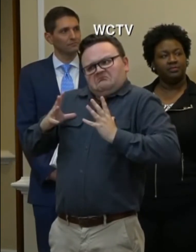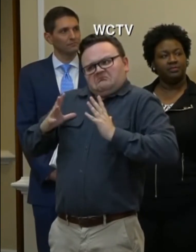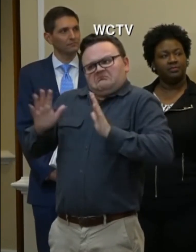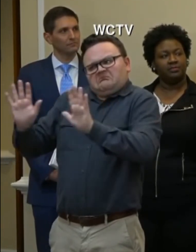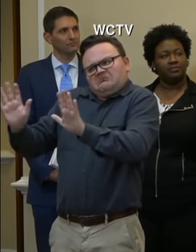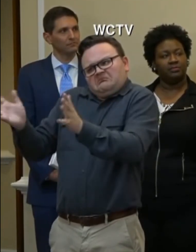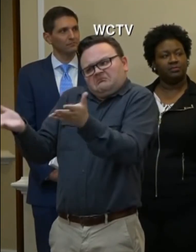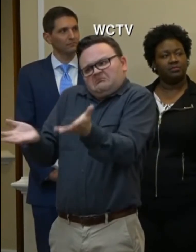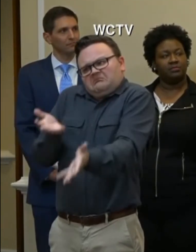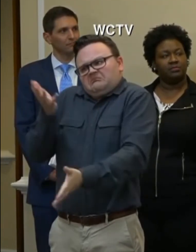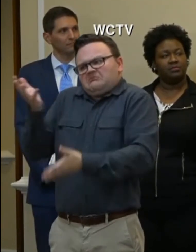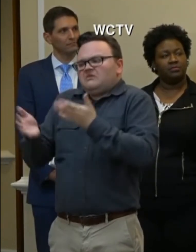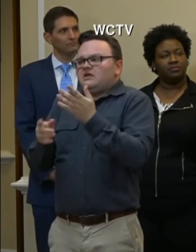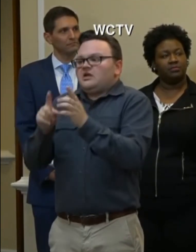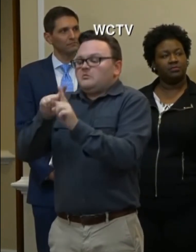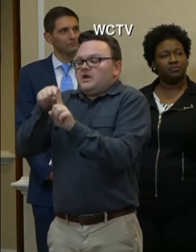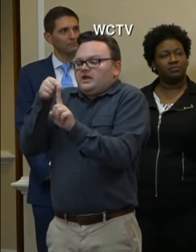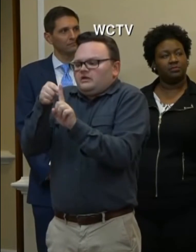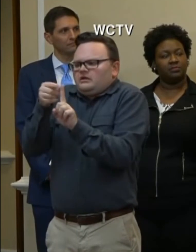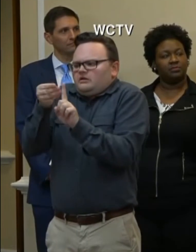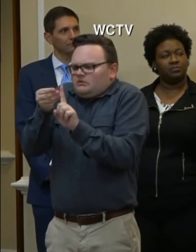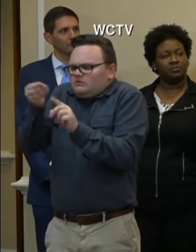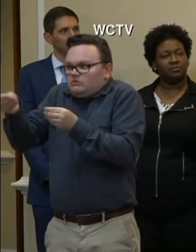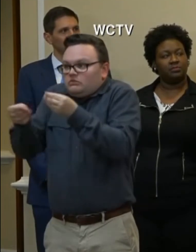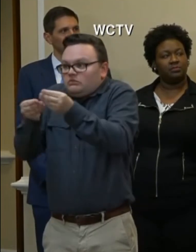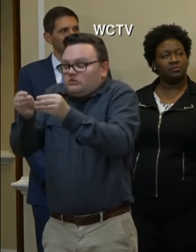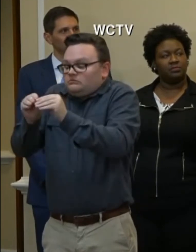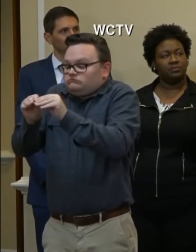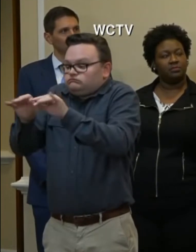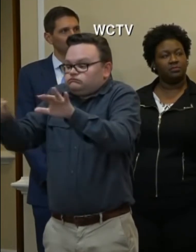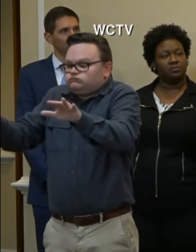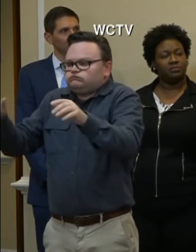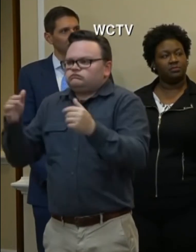efficient carriers they are of that though obviously we have children here